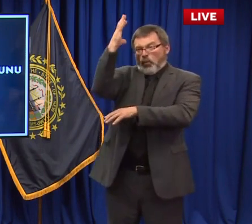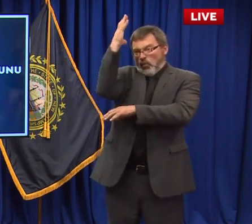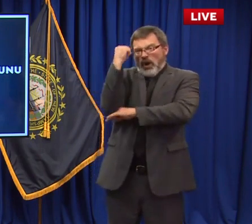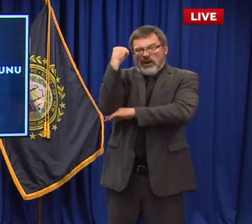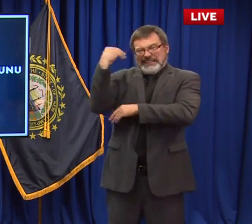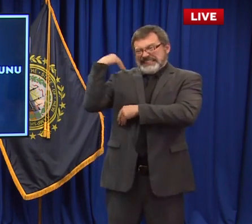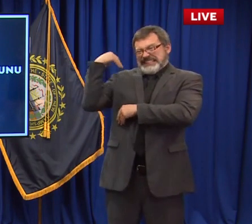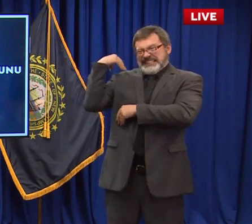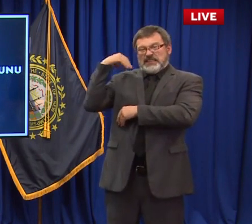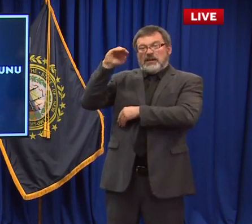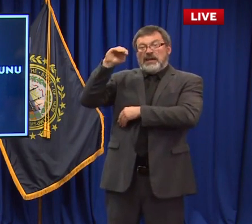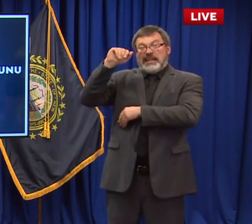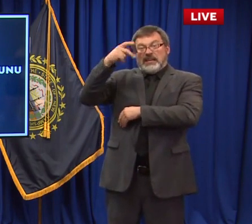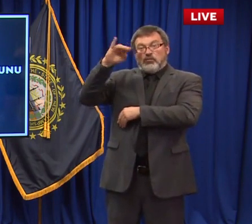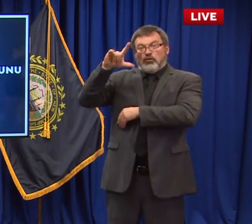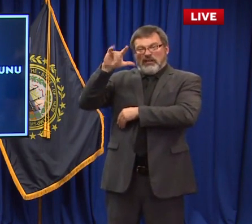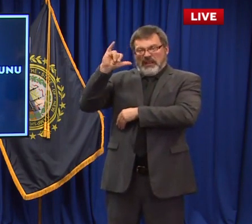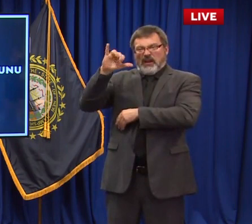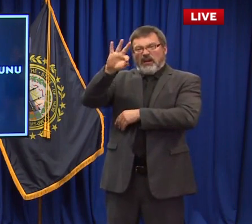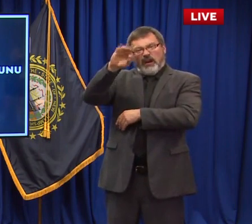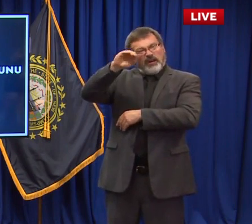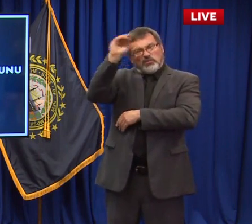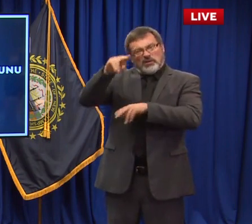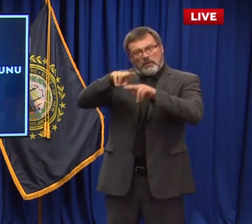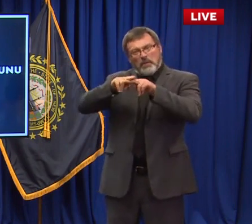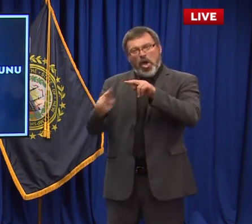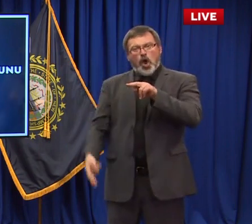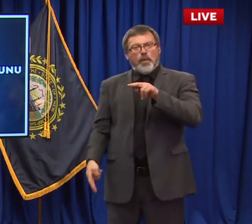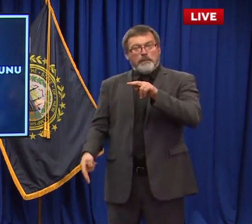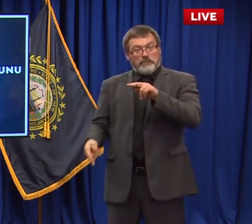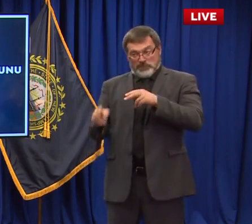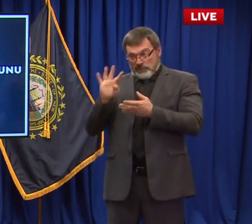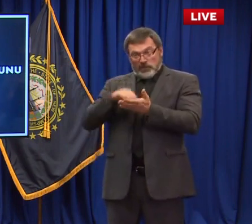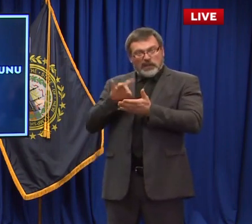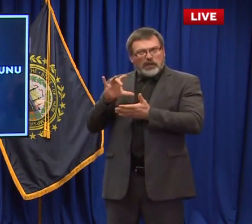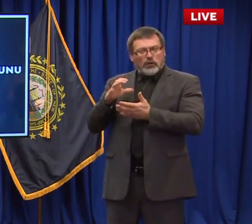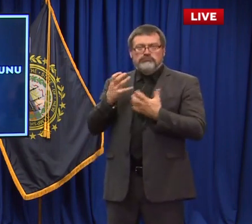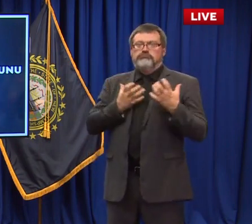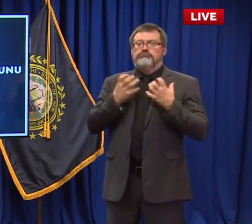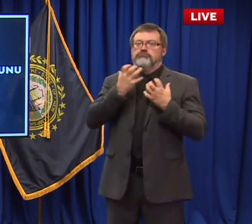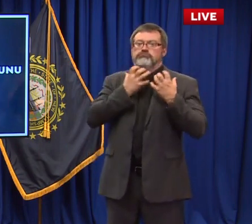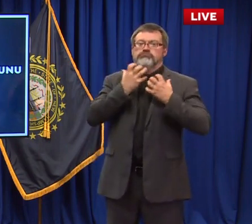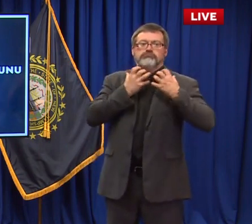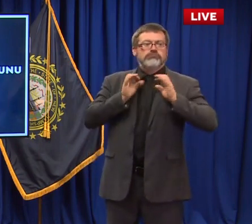NATIONALLY, ABOUT A 1% DECLINE IN NEW CLAIMS AND WE ARE AT 11%.